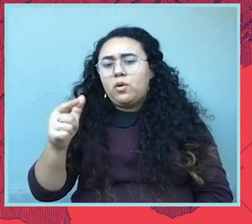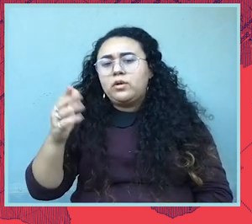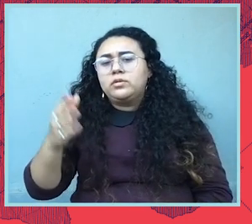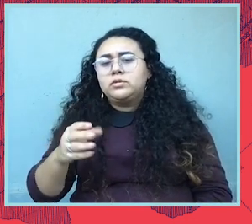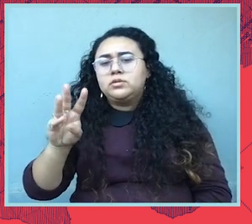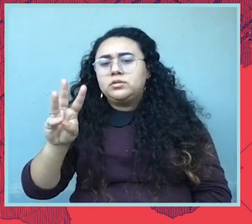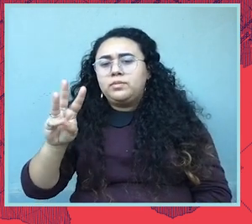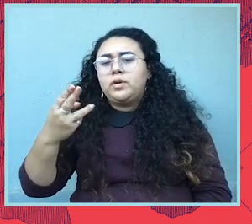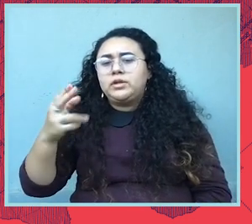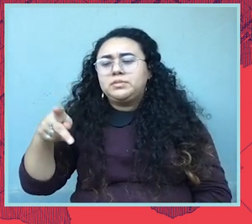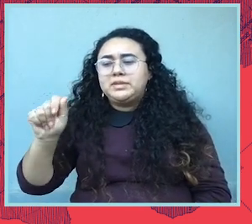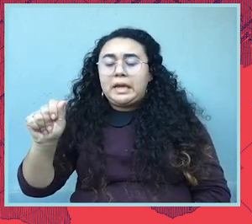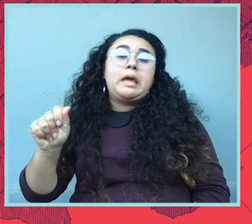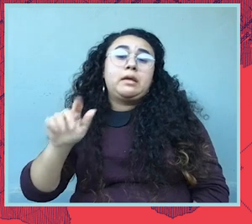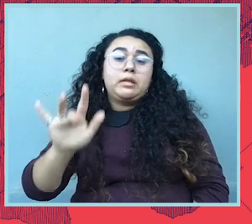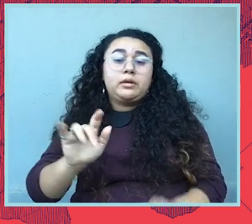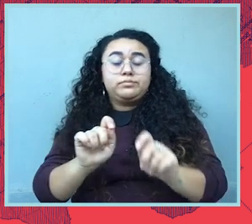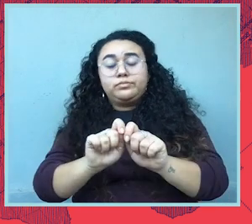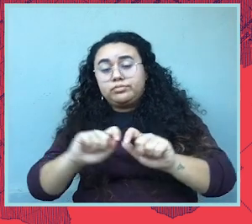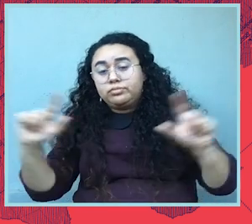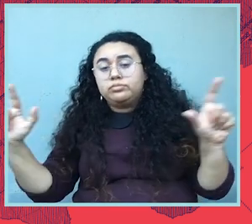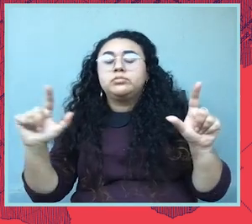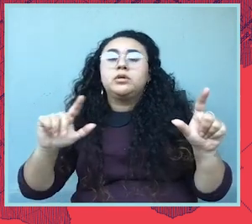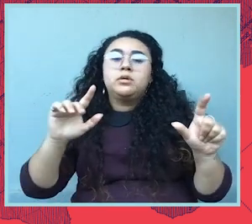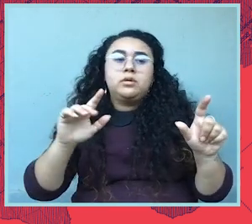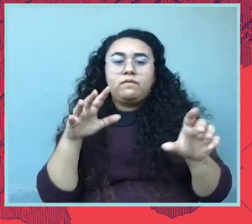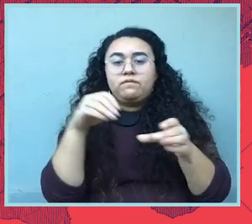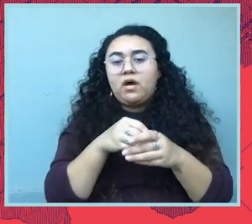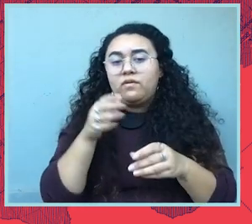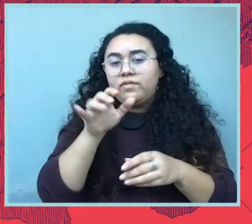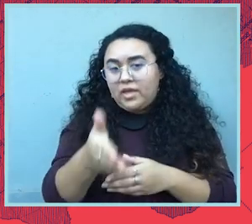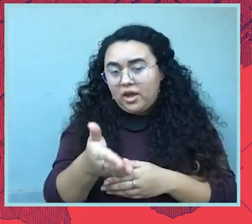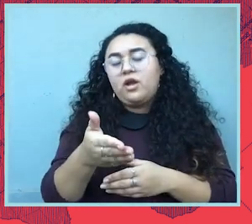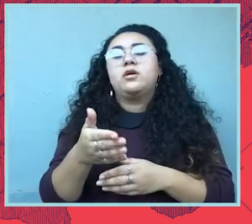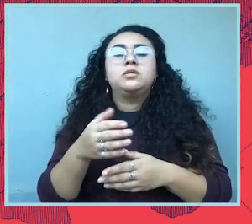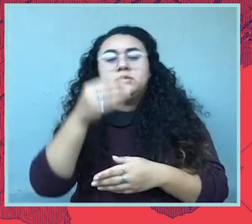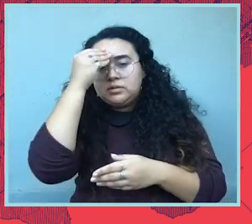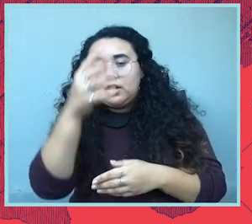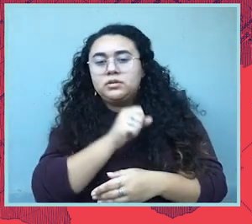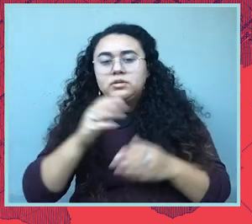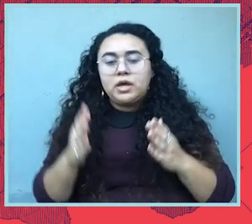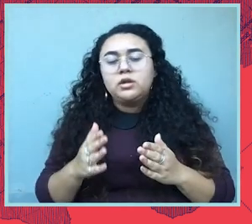Go to ACLU.org/WHPA and you can take action there to let your senators know that you support